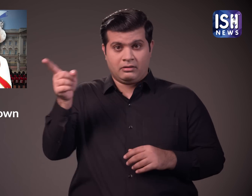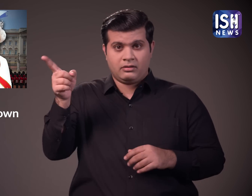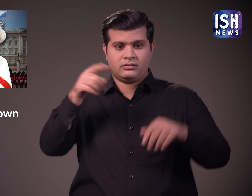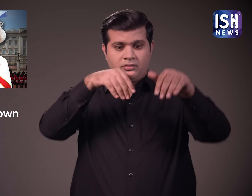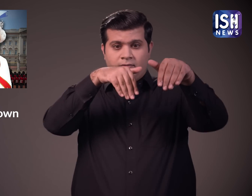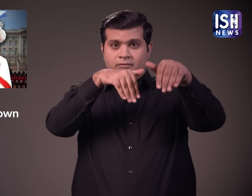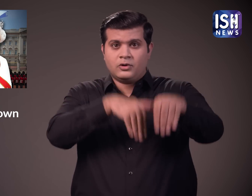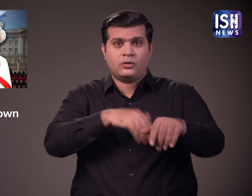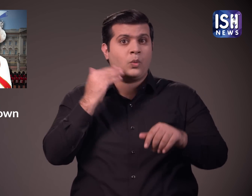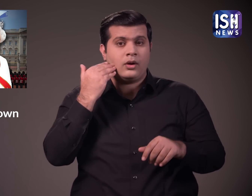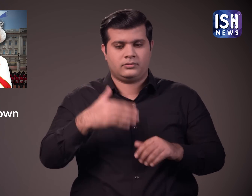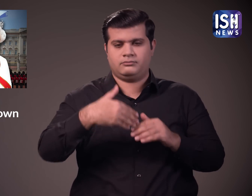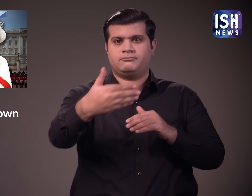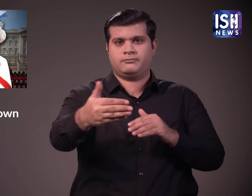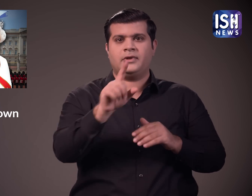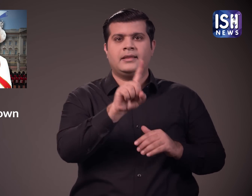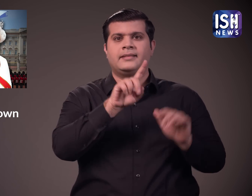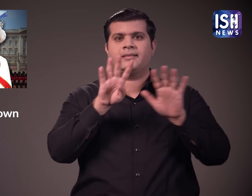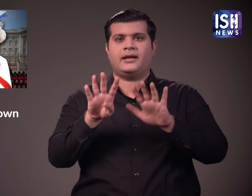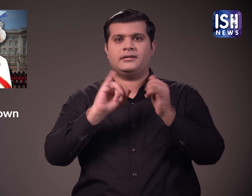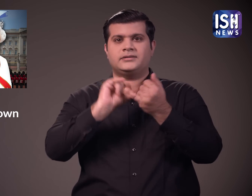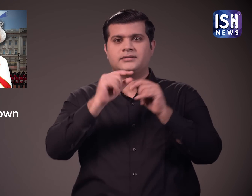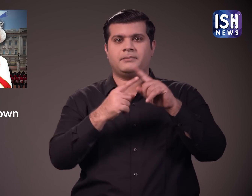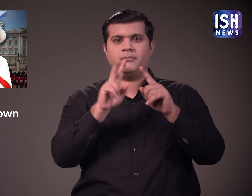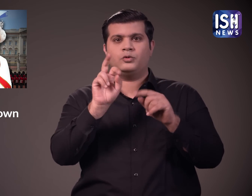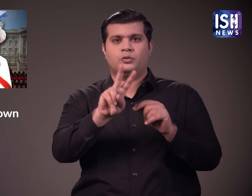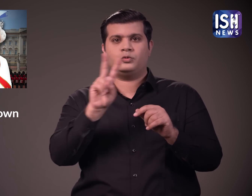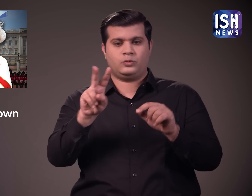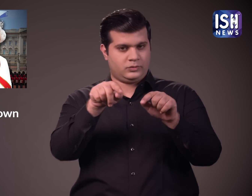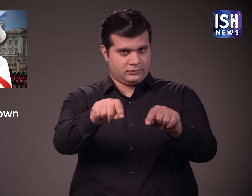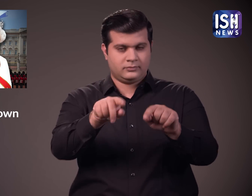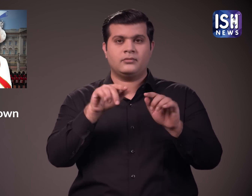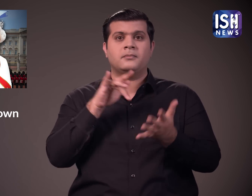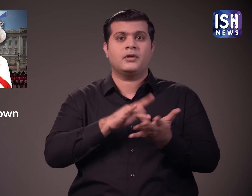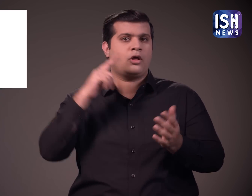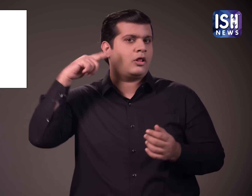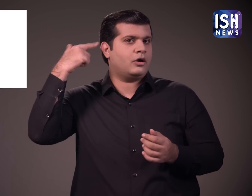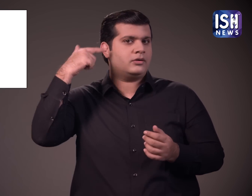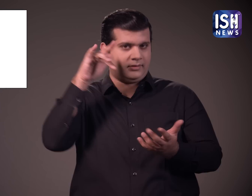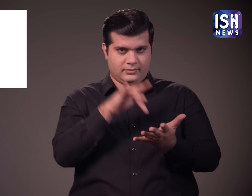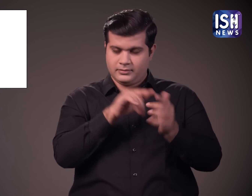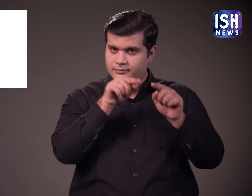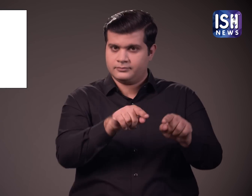Queen Elizabeth's funeral will be held 19th September 2022 in Central London.